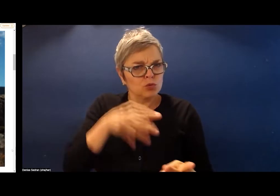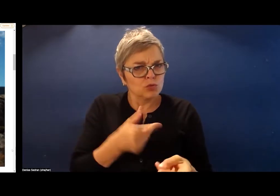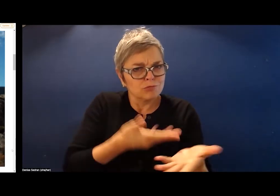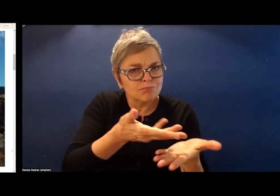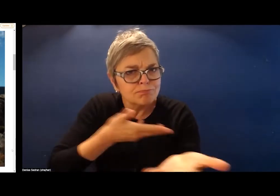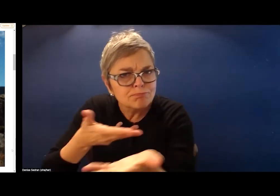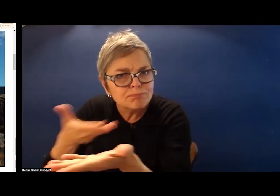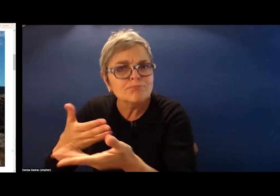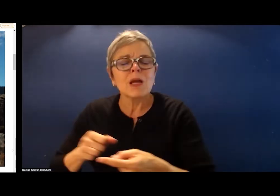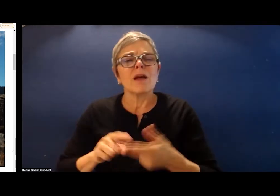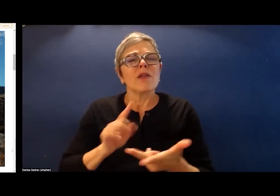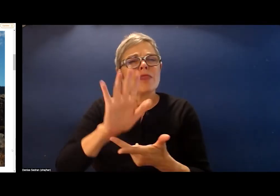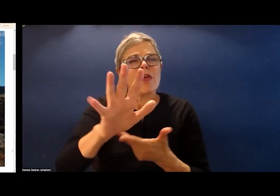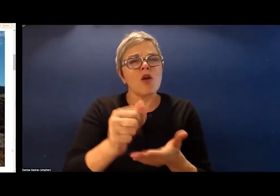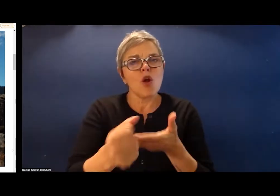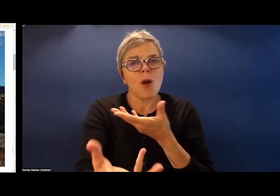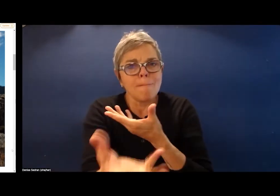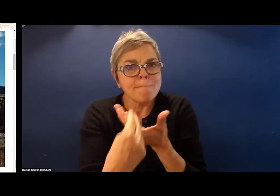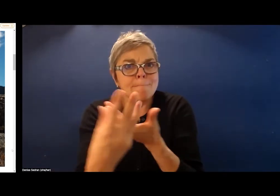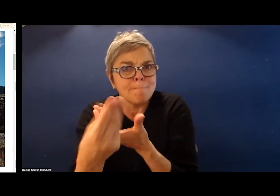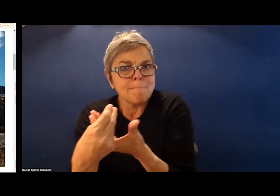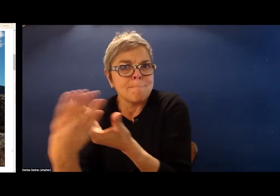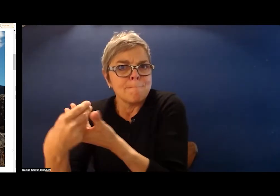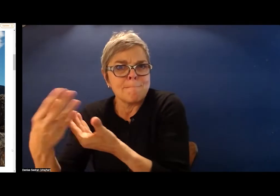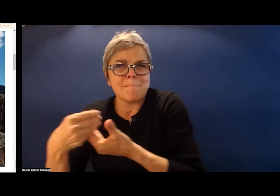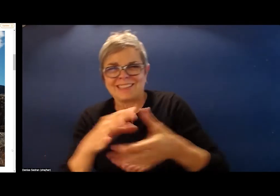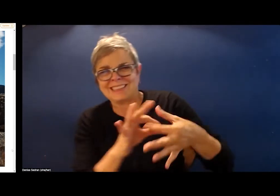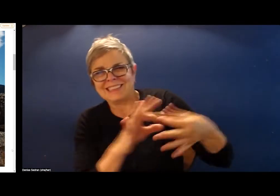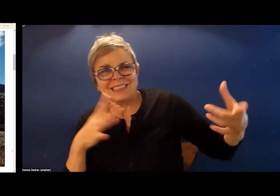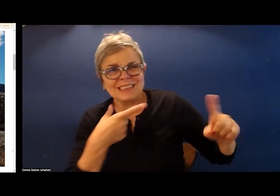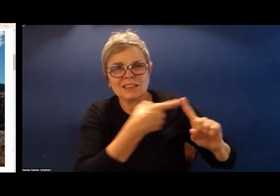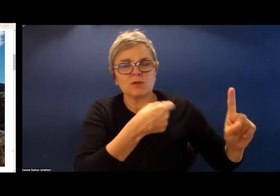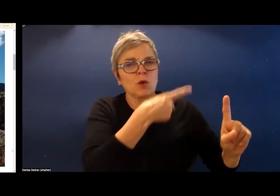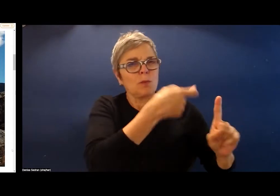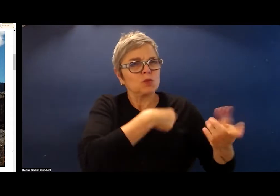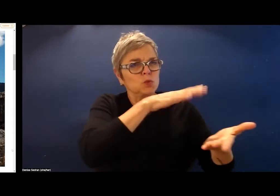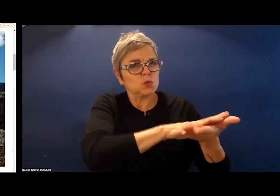were democratized and in the way that feminist art, feminist